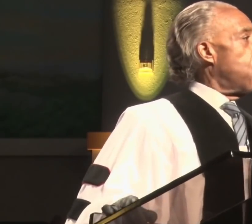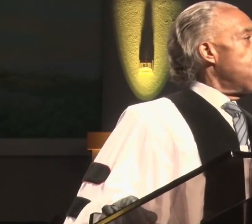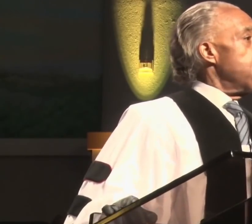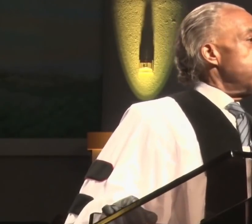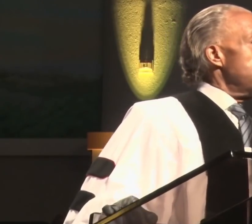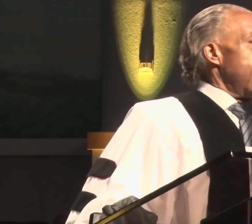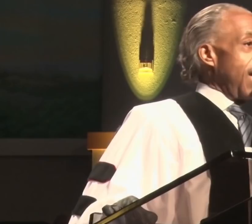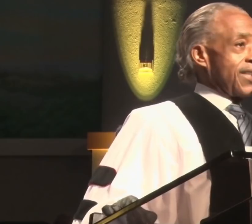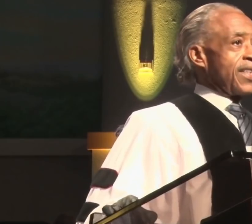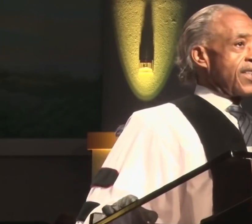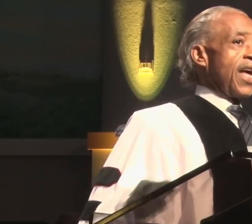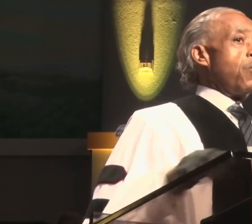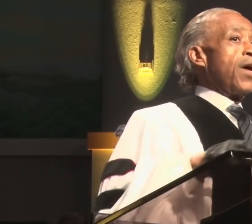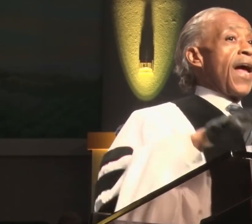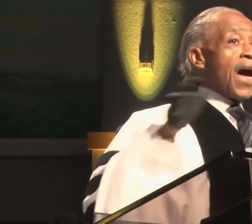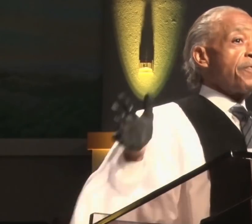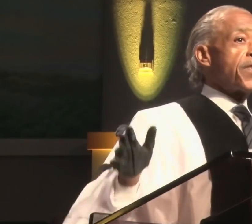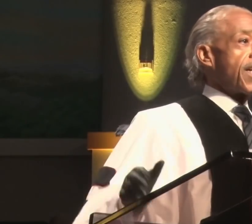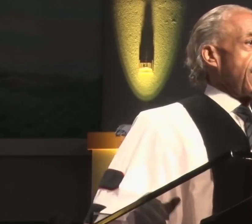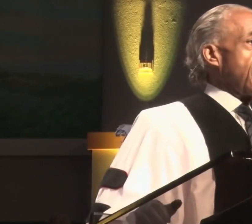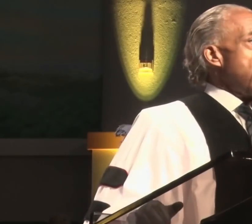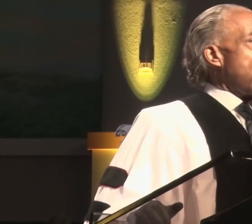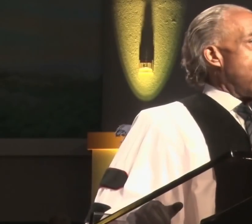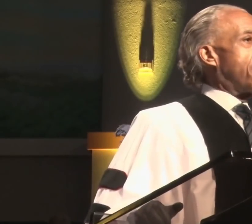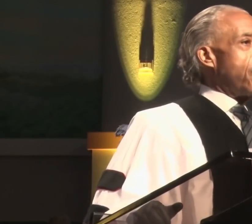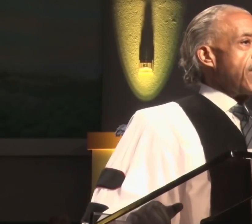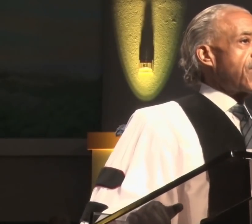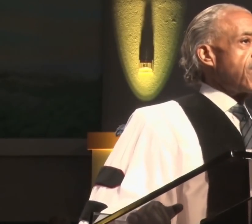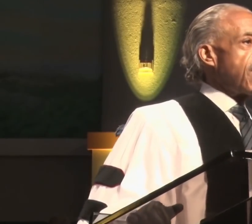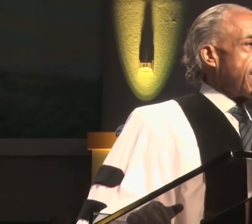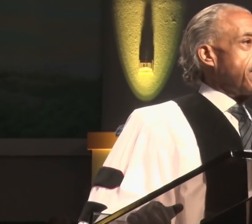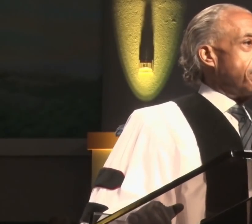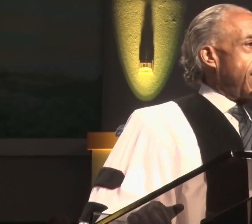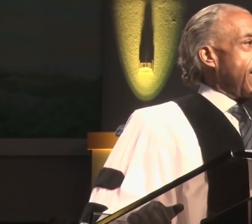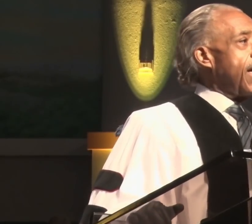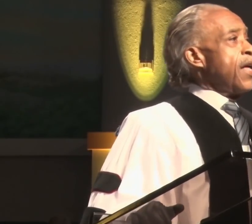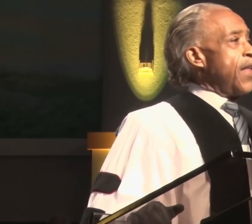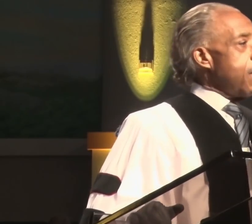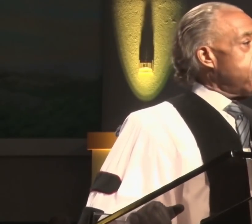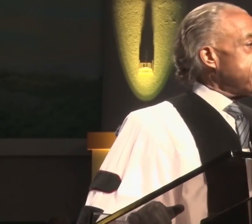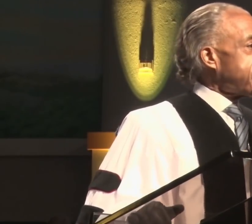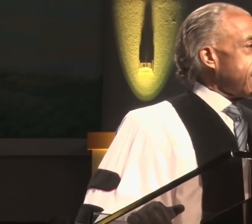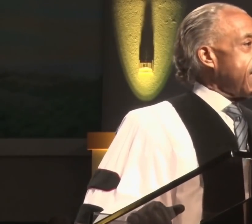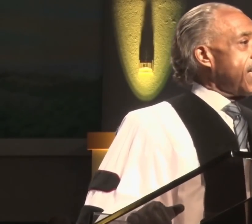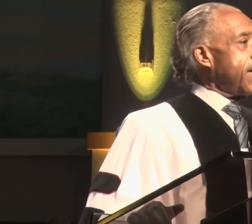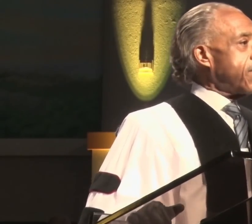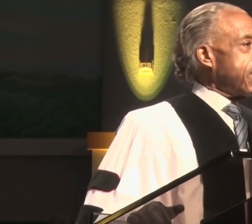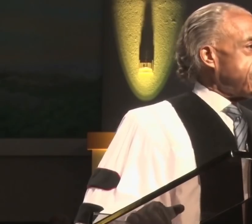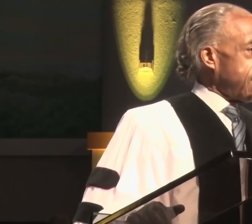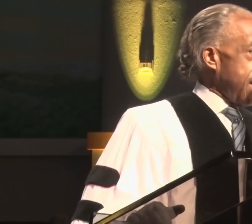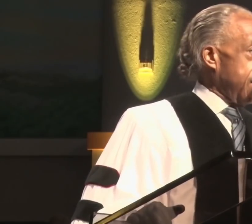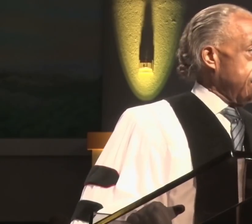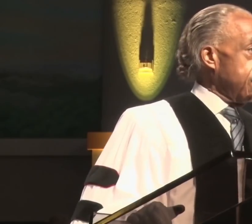DONE TO ONE WHITE, WHAT WAS DONE TO GEORGE, THEY WOULDN’T HAVE TO